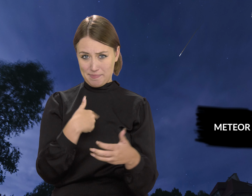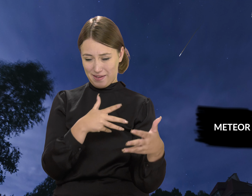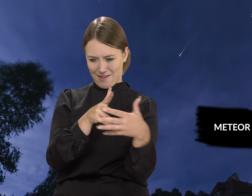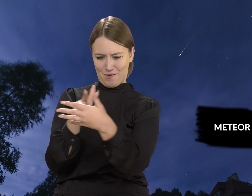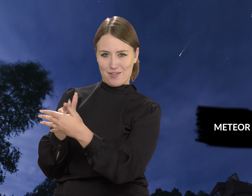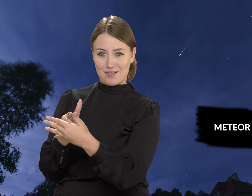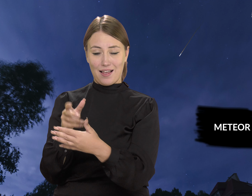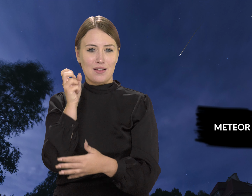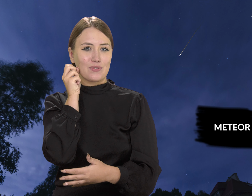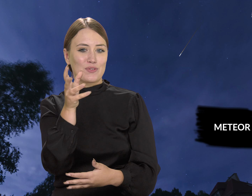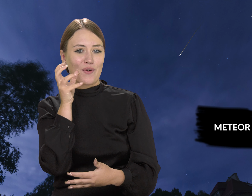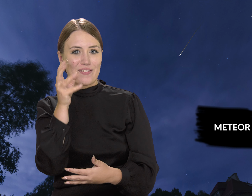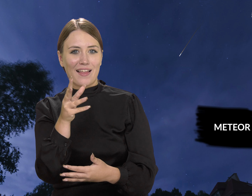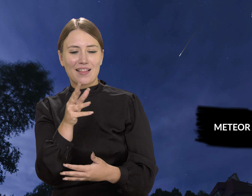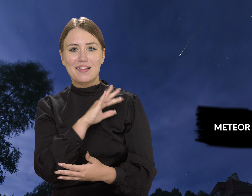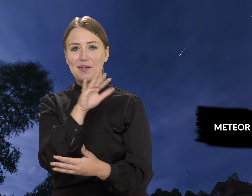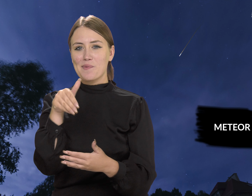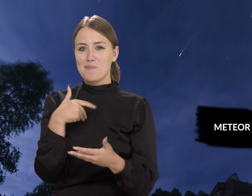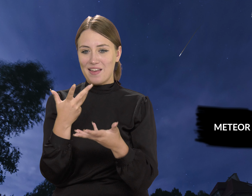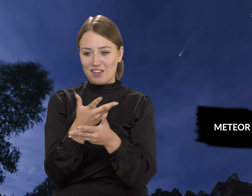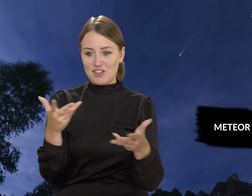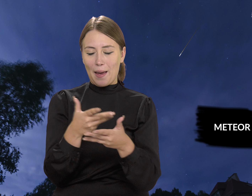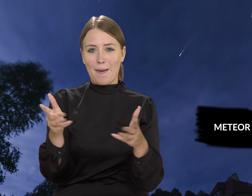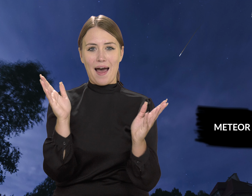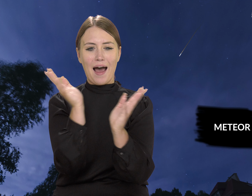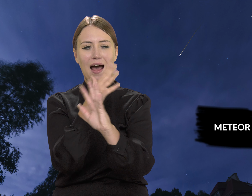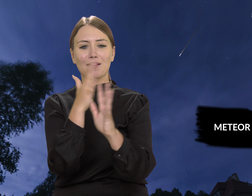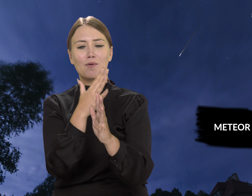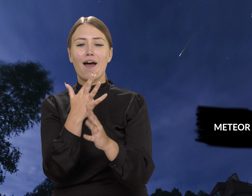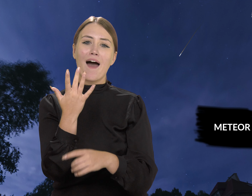It is estimated that every day, from 100 to 1000 tons of small meteoroids